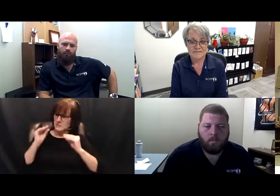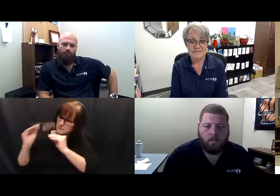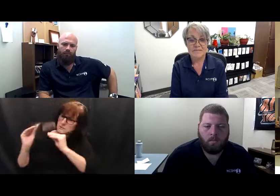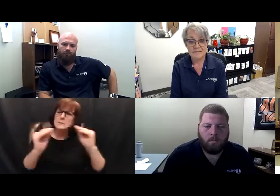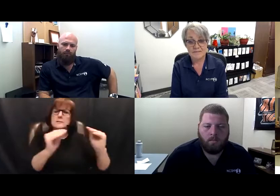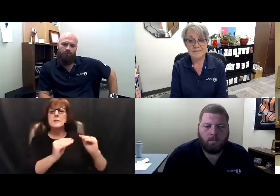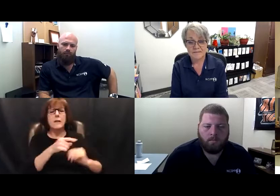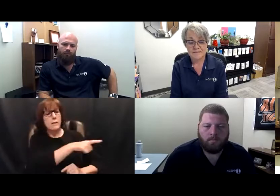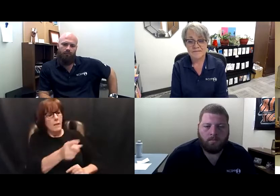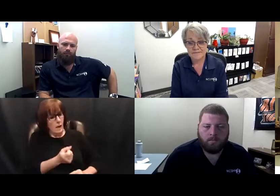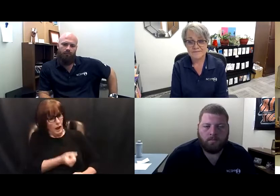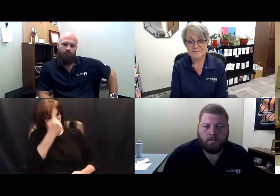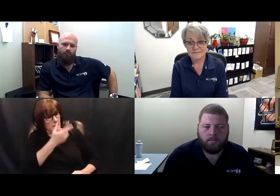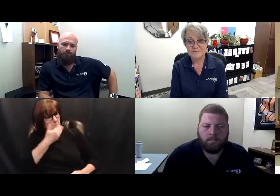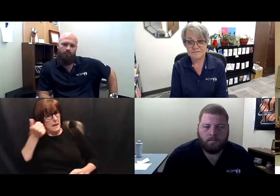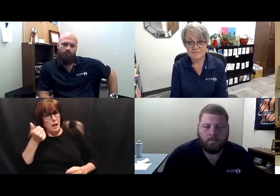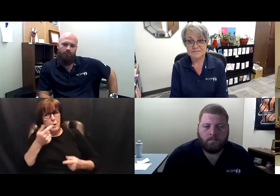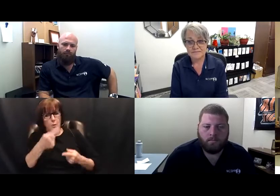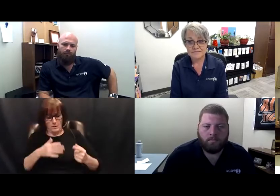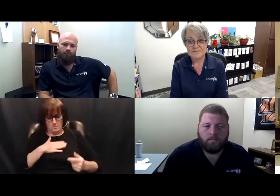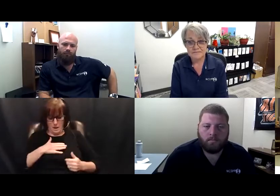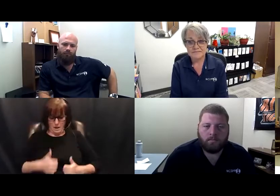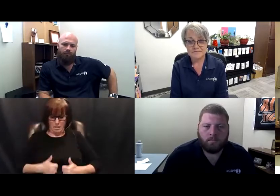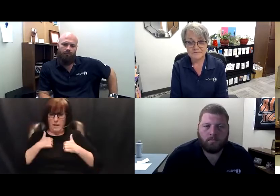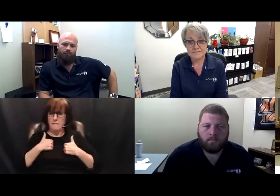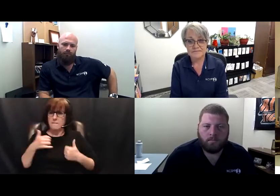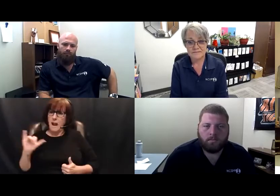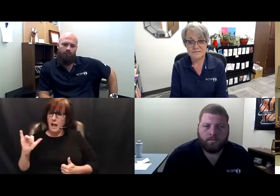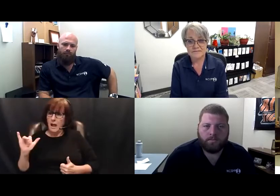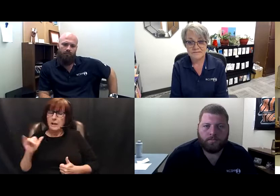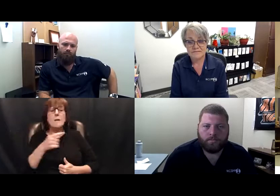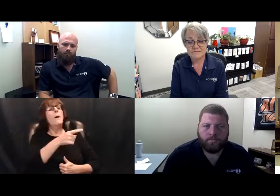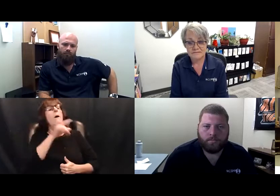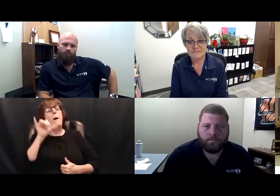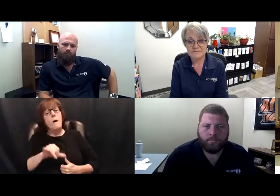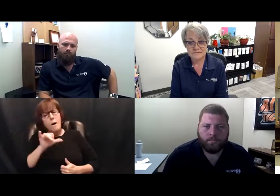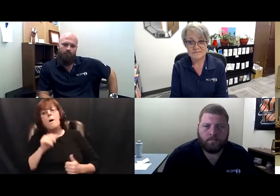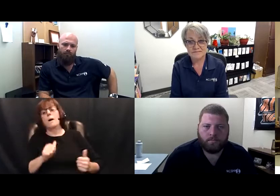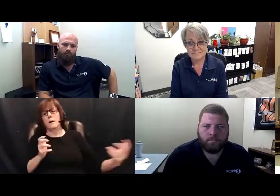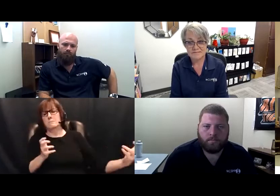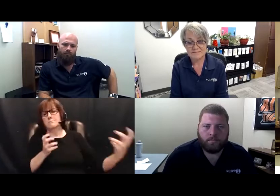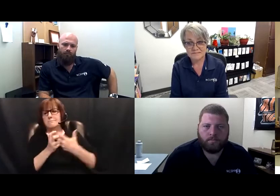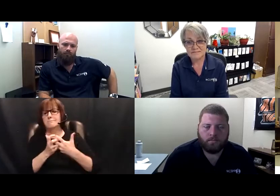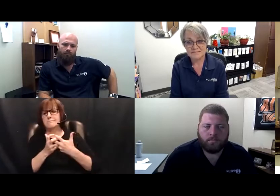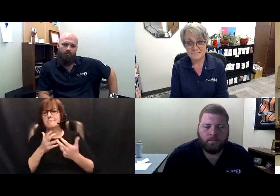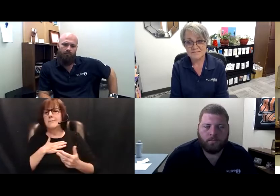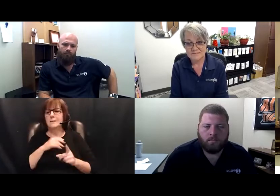understanding of what you live with they can better accommodate you in situations that might be difficult.